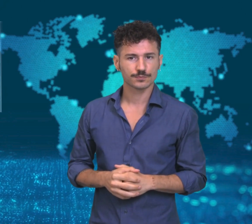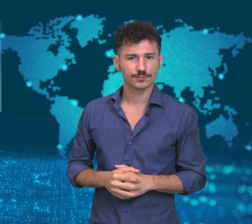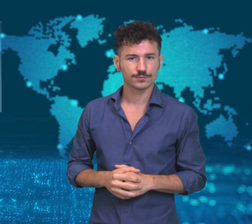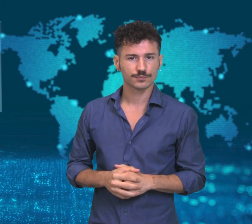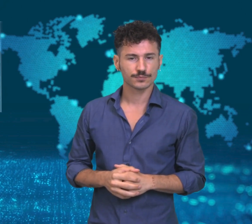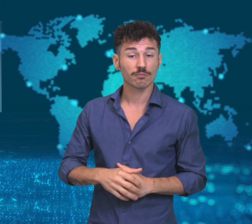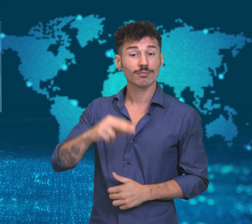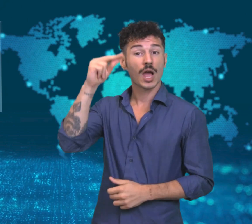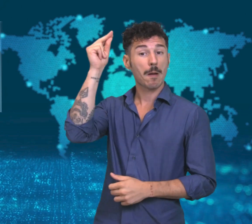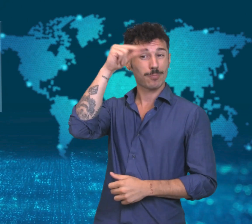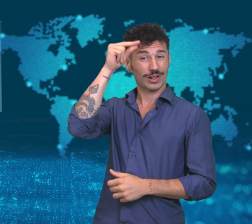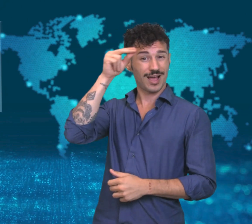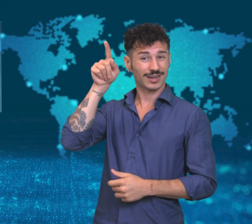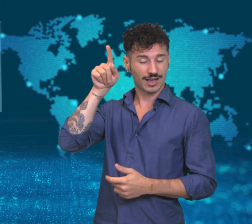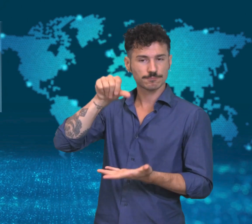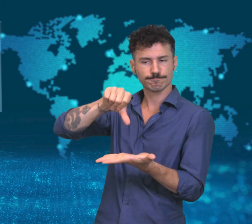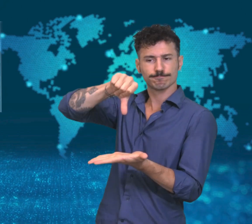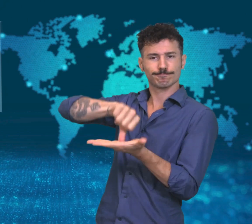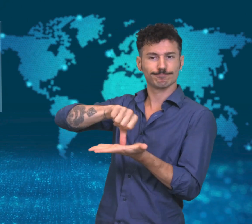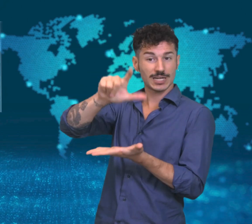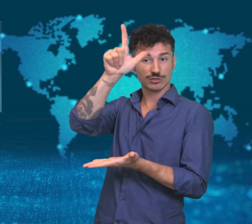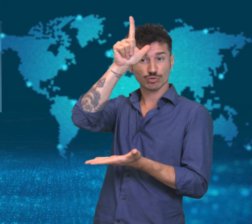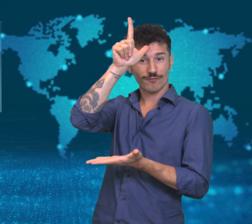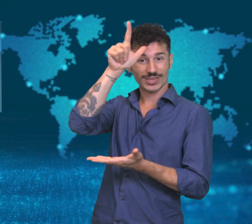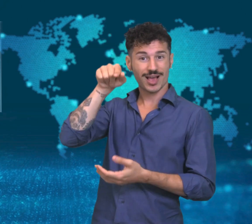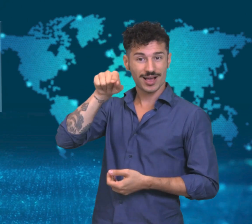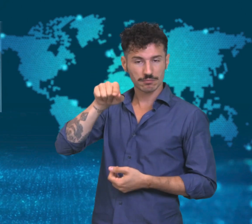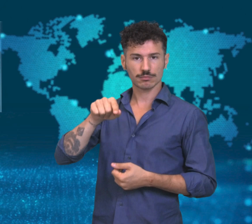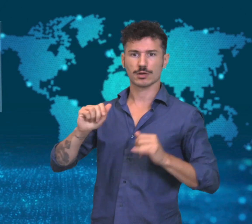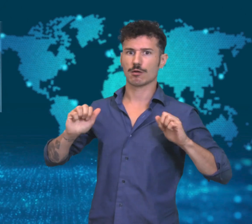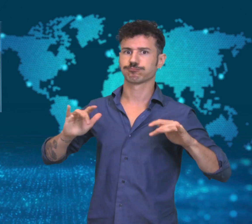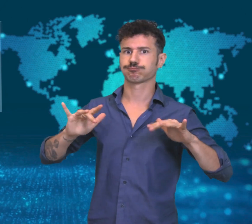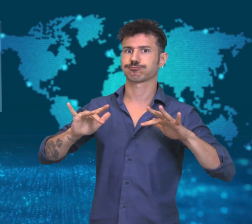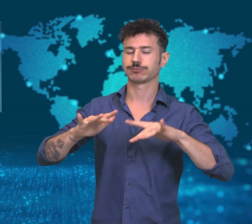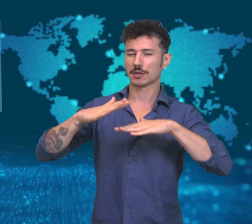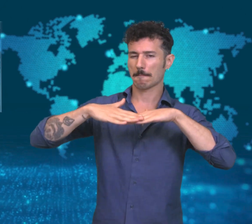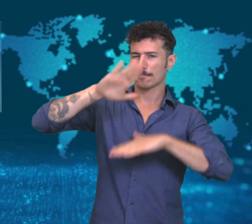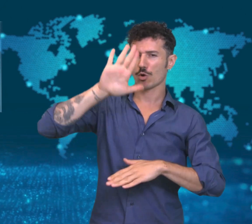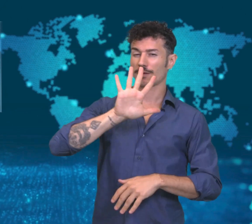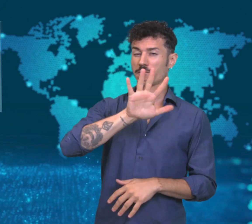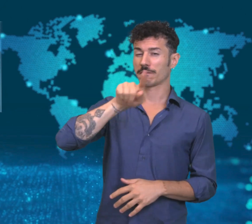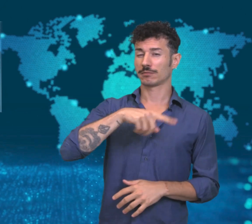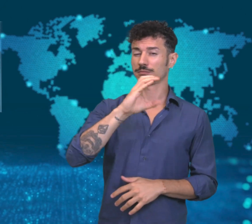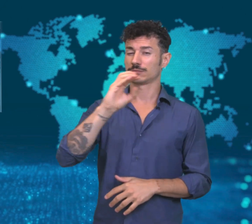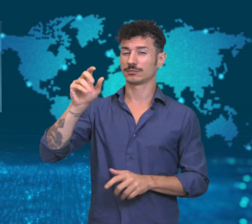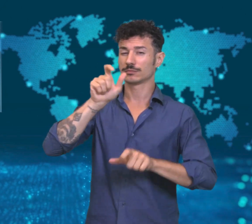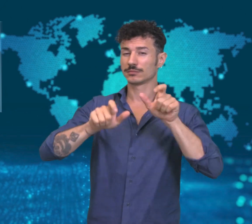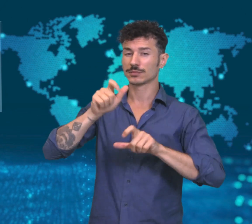new elections, and the dissolvement of the parliament.